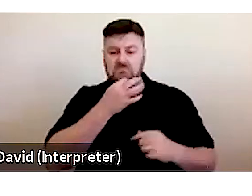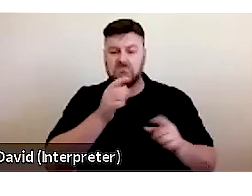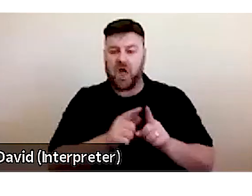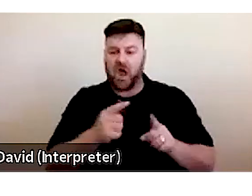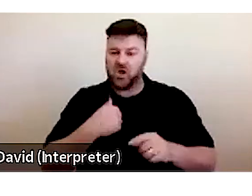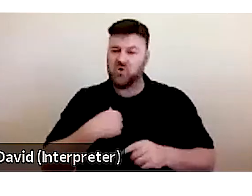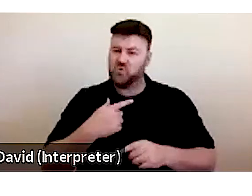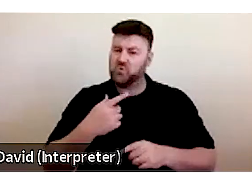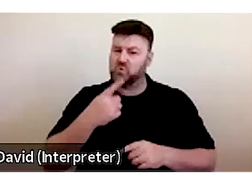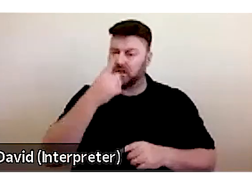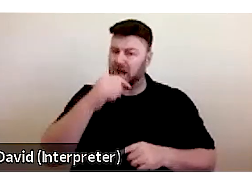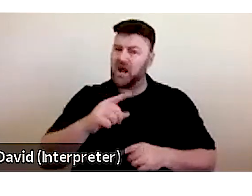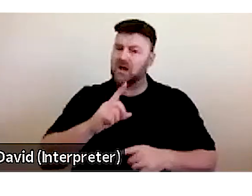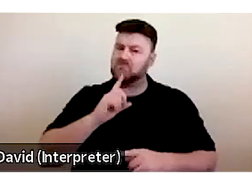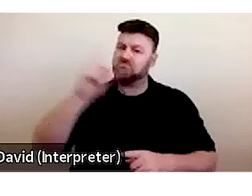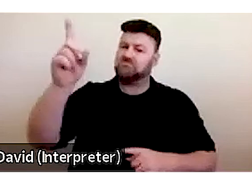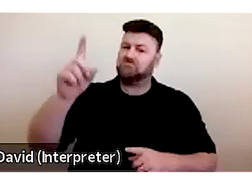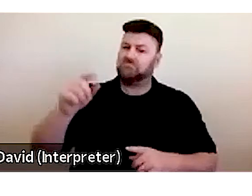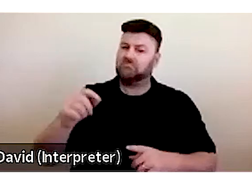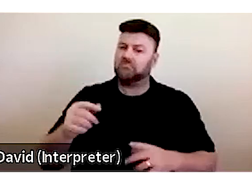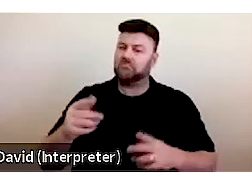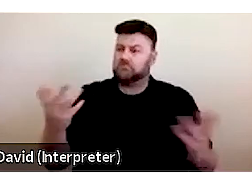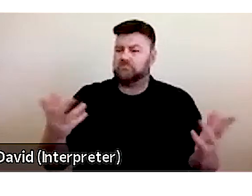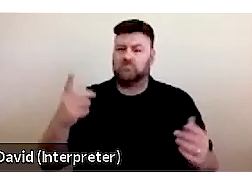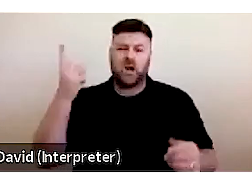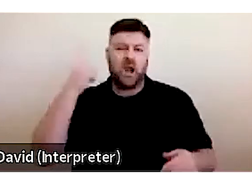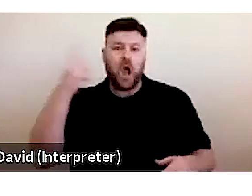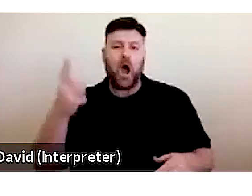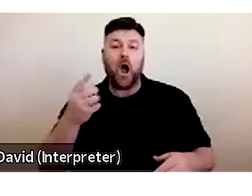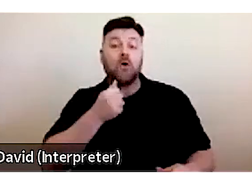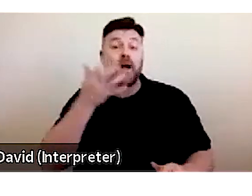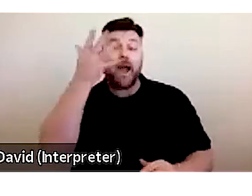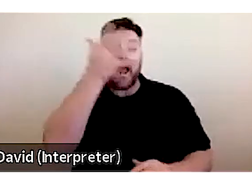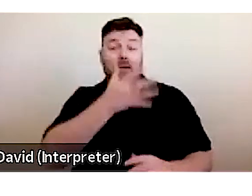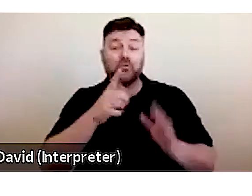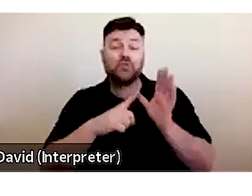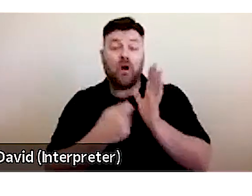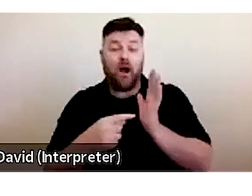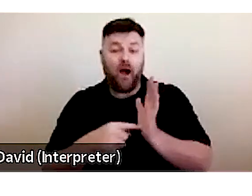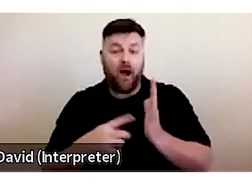get. You hear that it is Aboriginal art or stability art -- disability art.